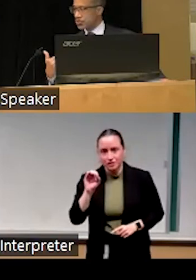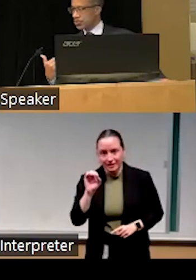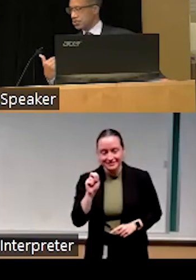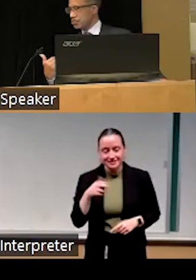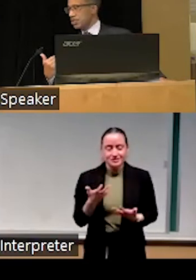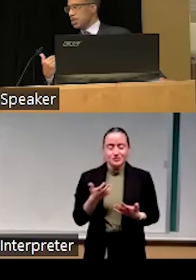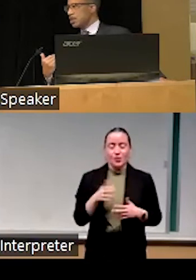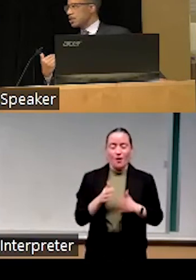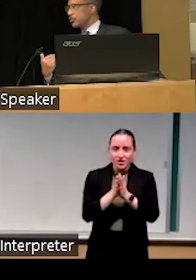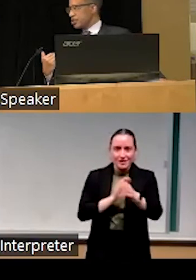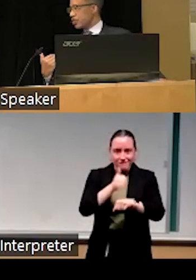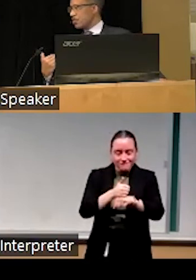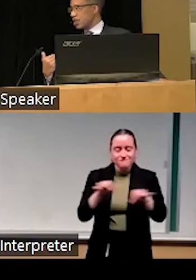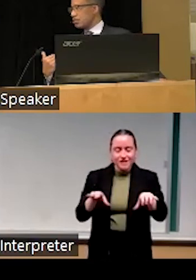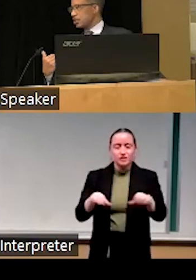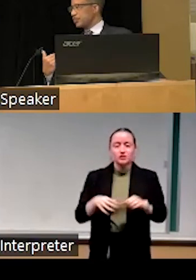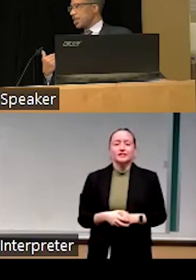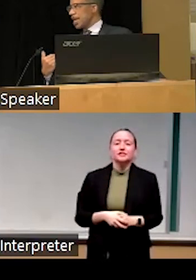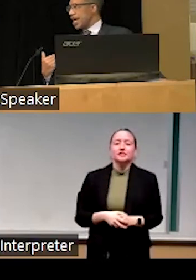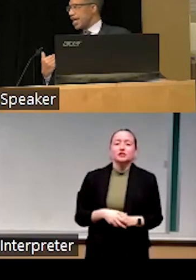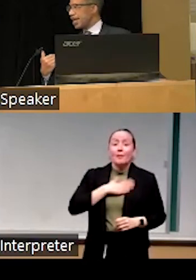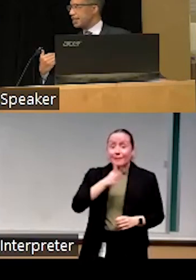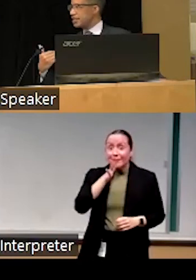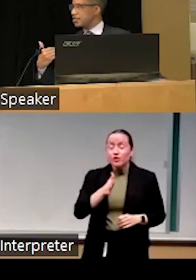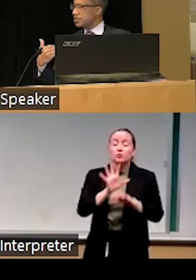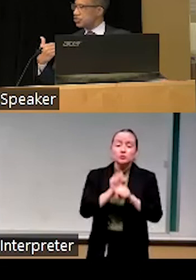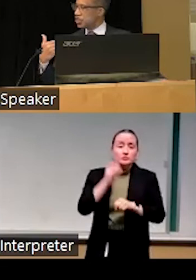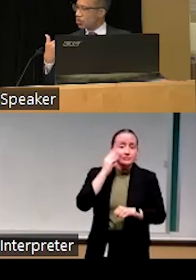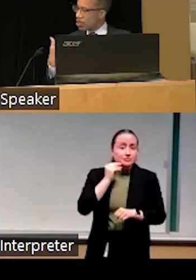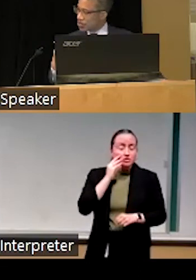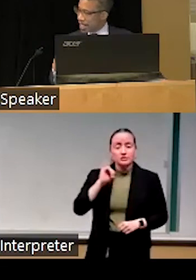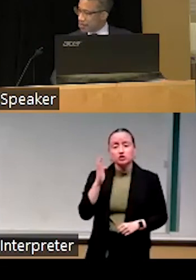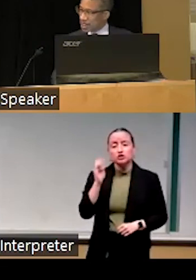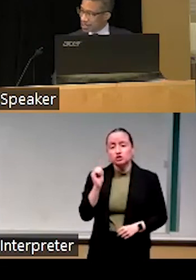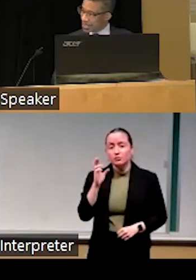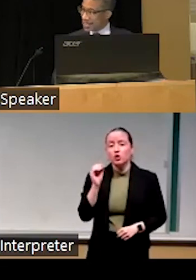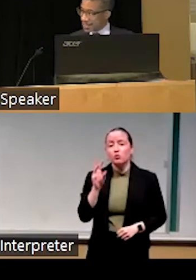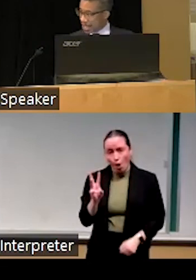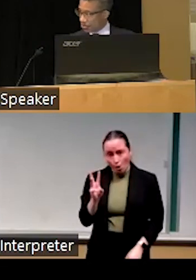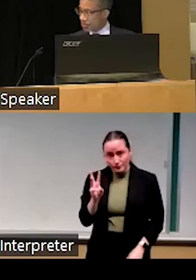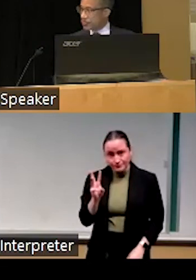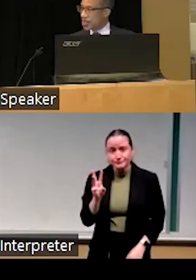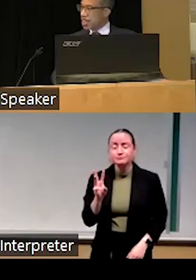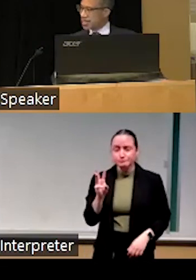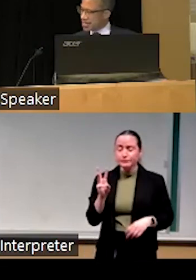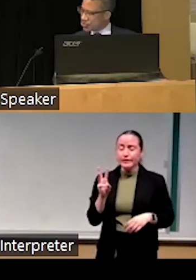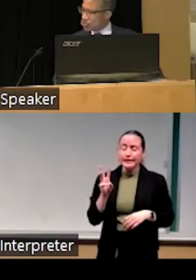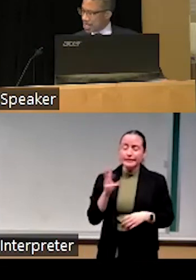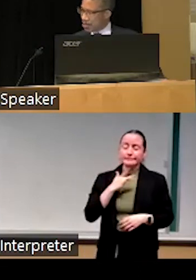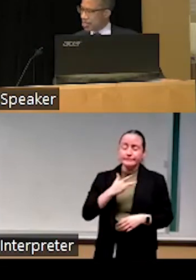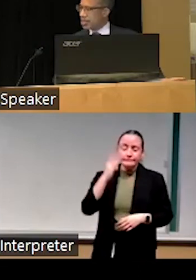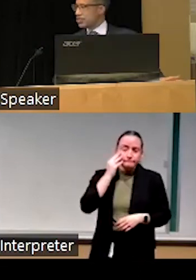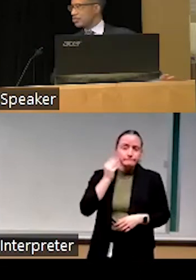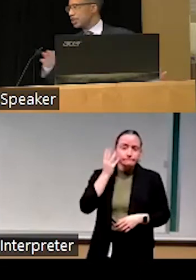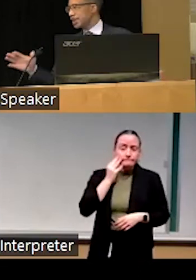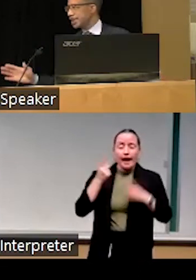used to Jim Crow and you know what was happening in the South to this new area that was completely